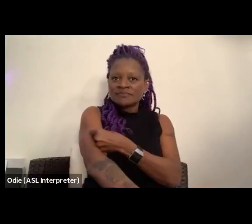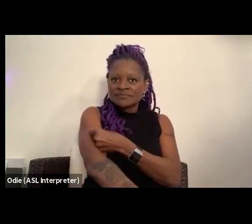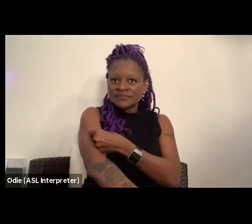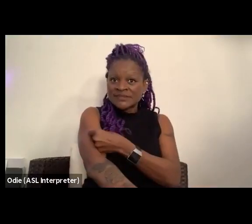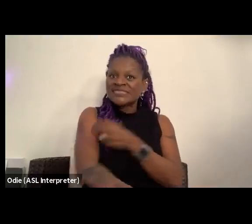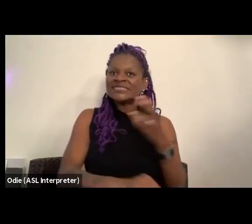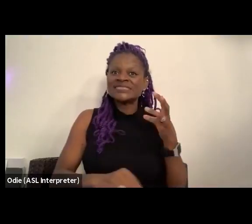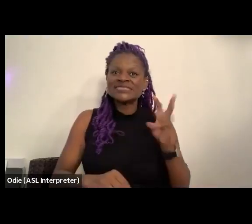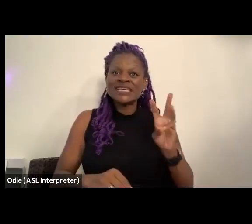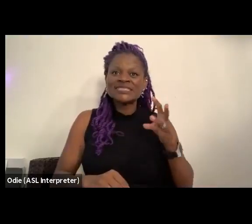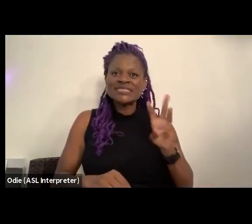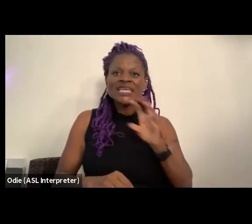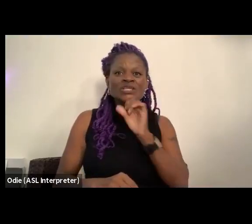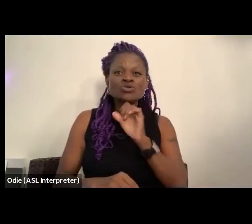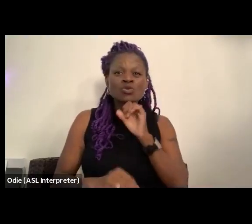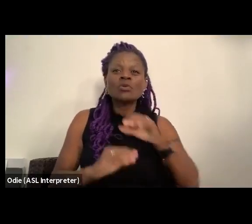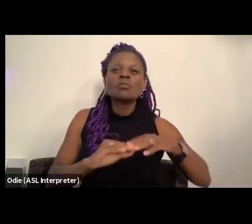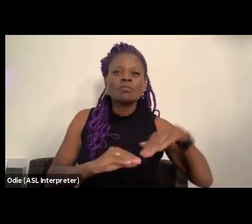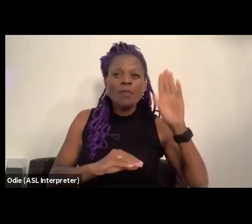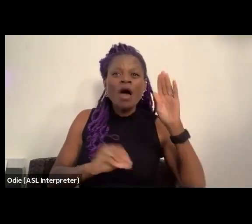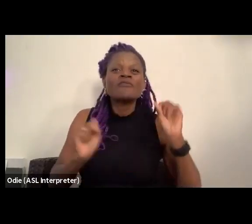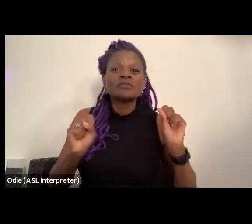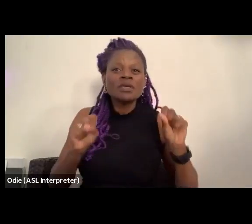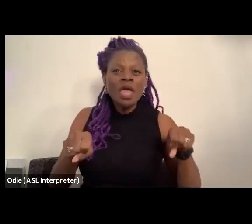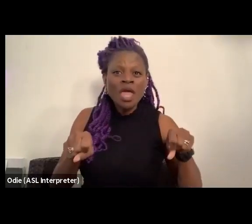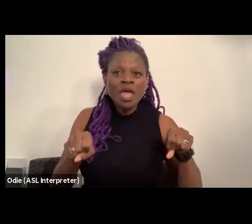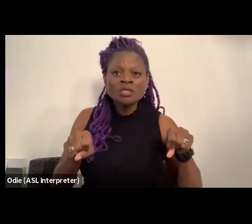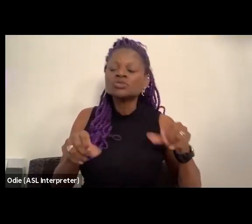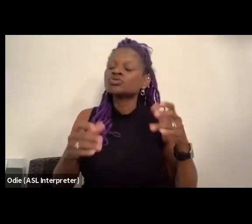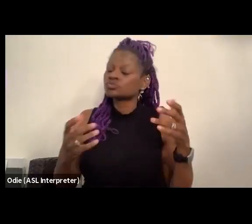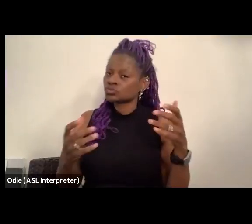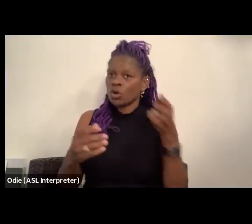So we want to stress that just because you may be eligible to be vaccinated does not